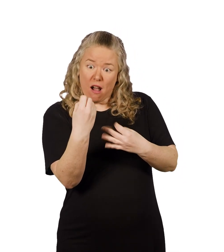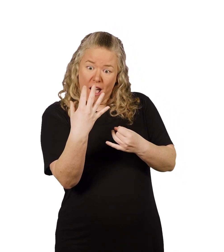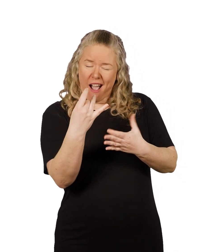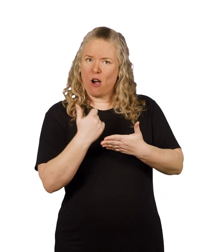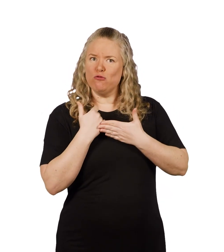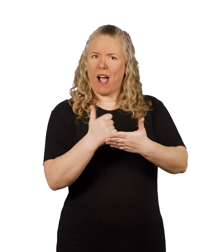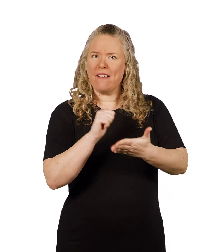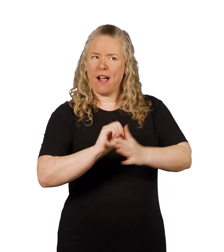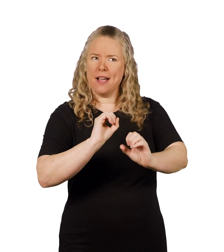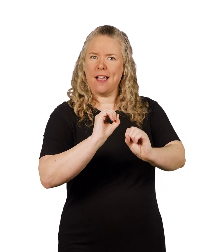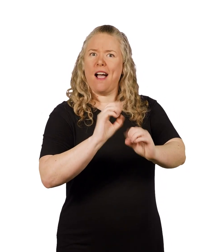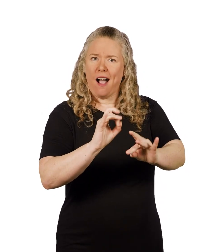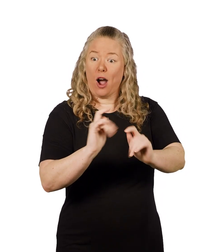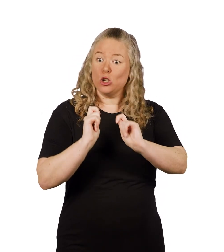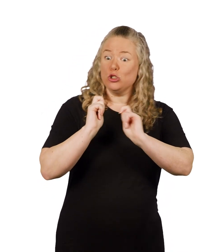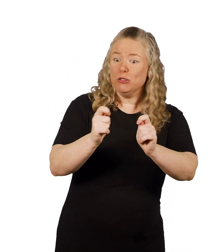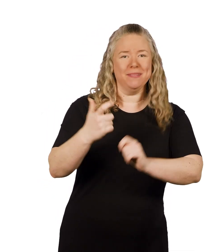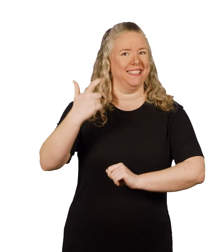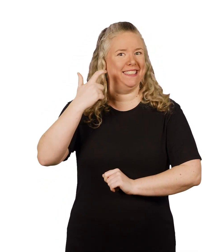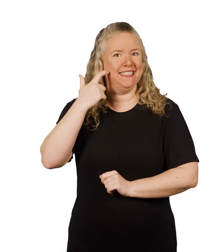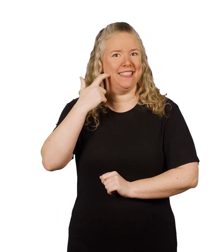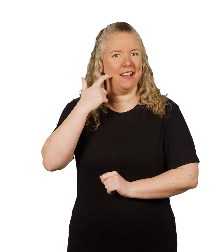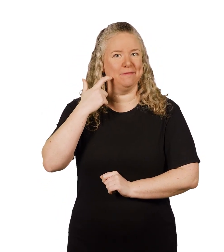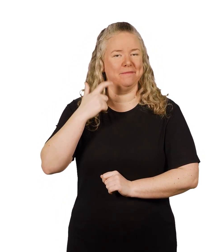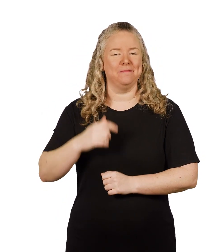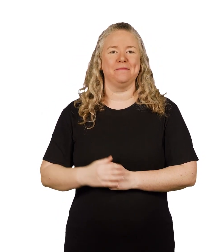to get the right advice or treatment.